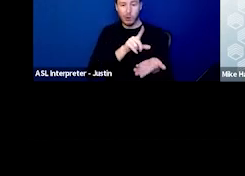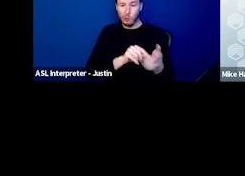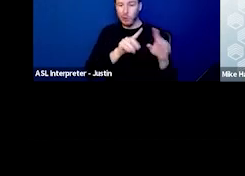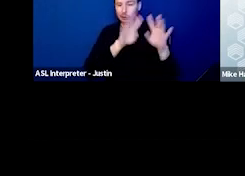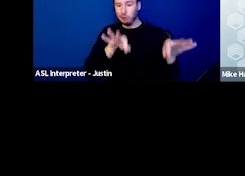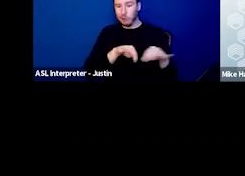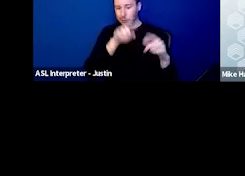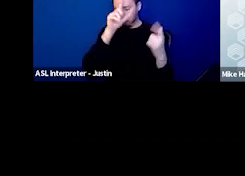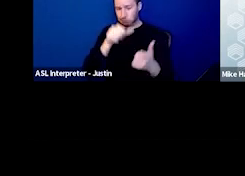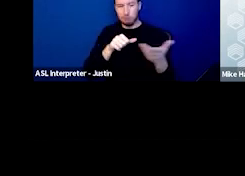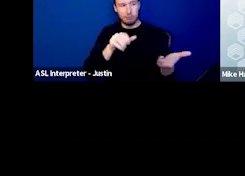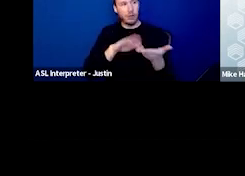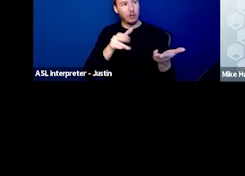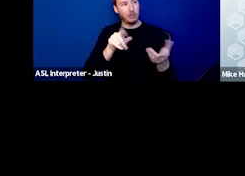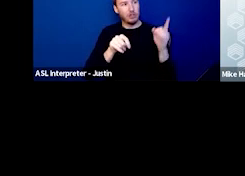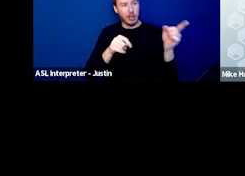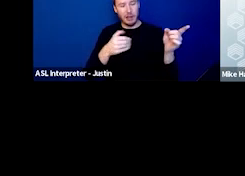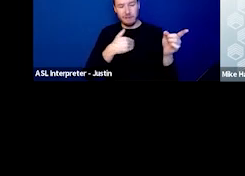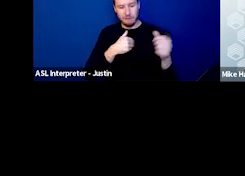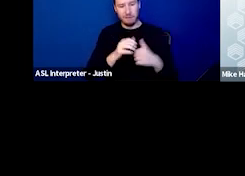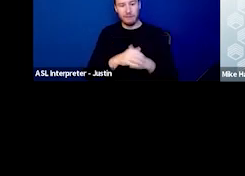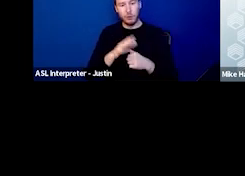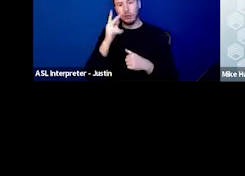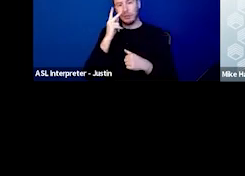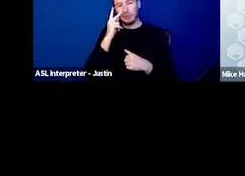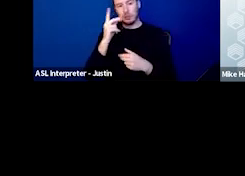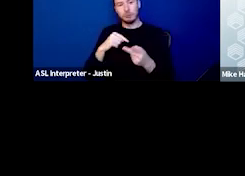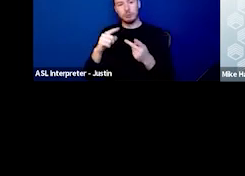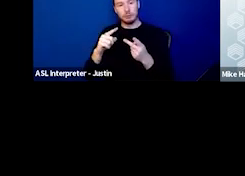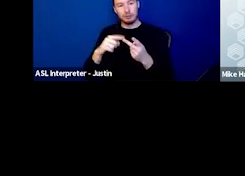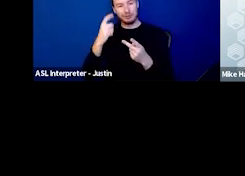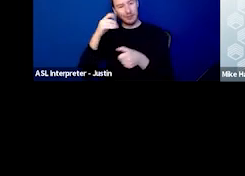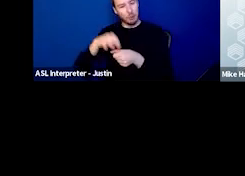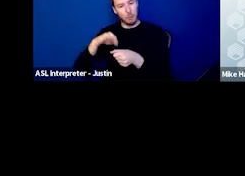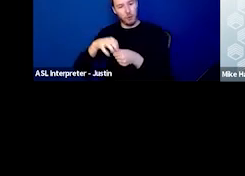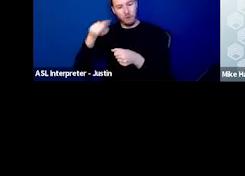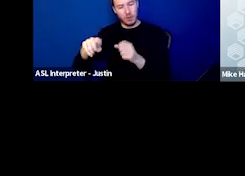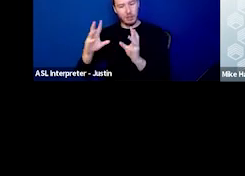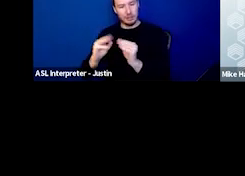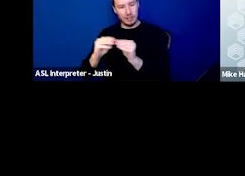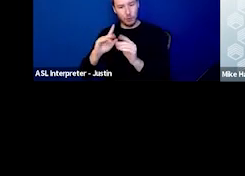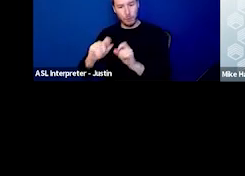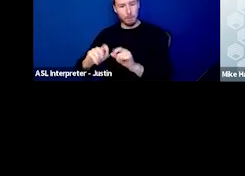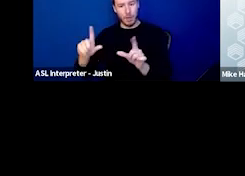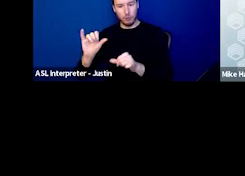that now from the chat box. You will see that our last poll for this session is popping up as well.